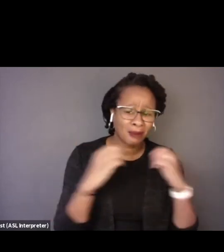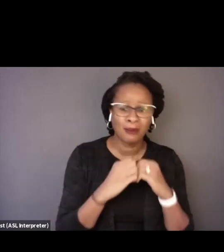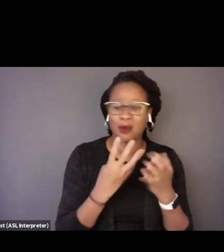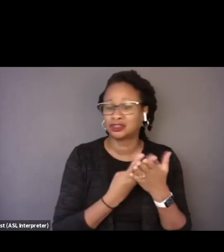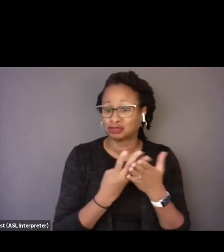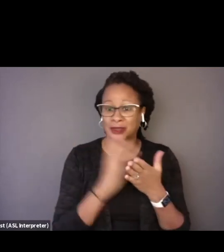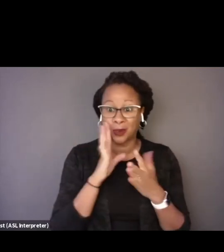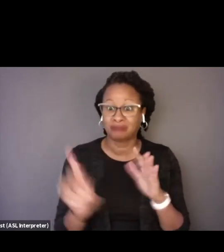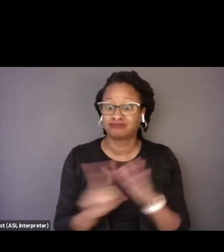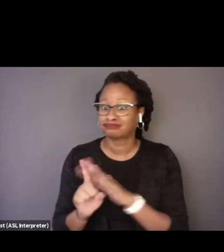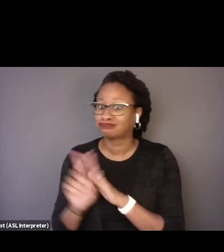which you can check out at